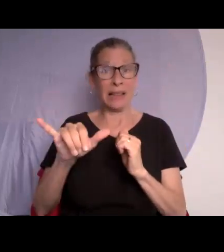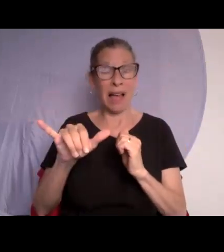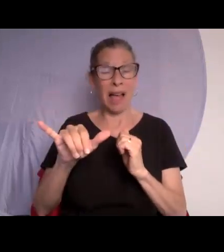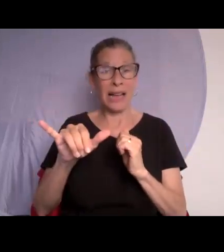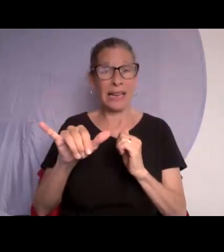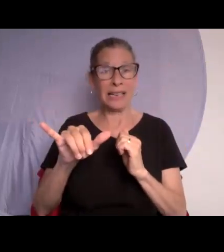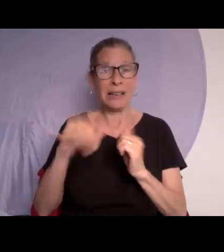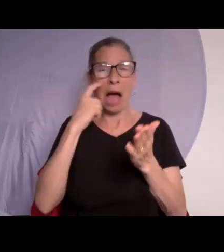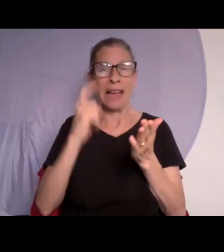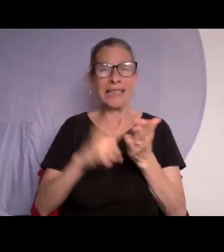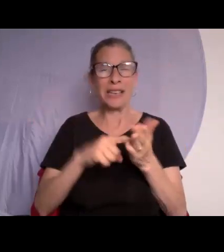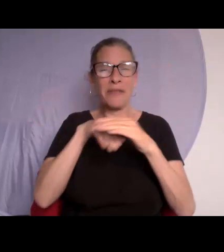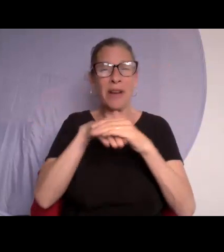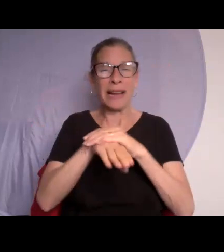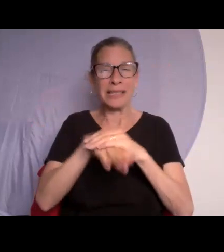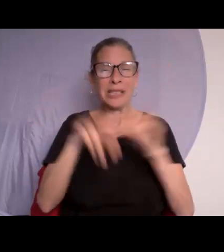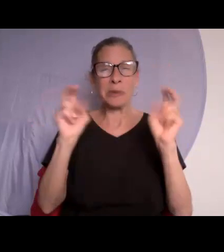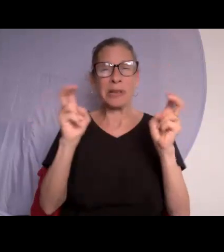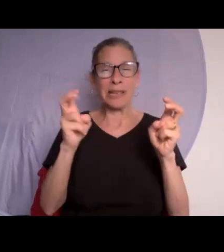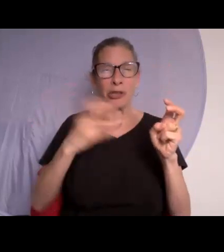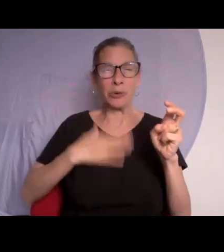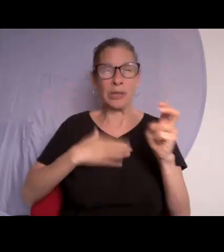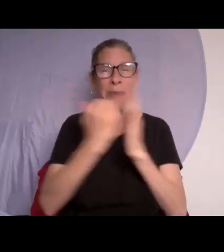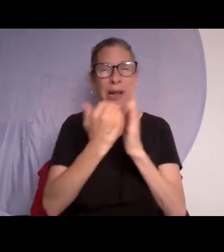issues in our courses?